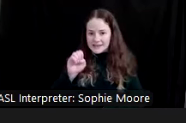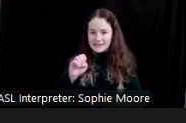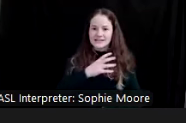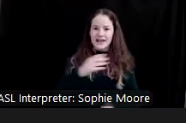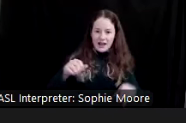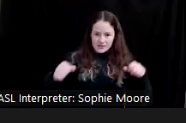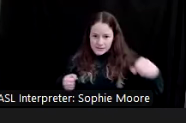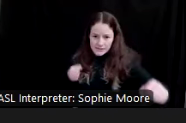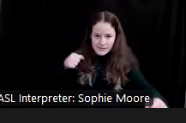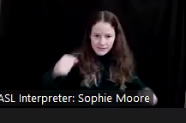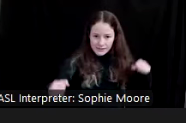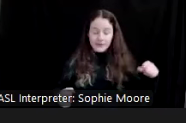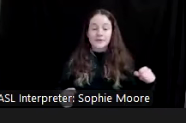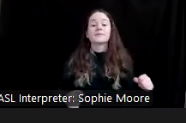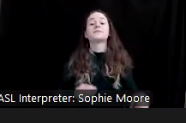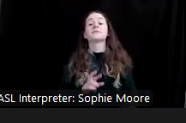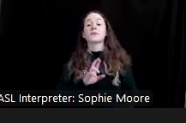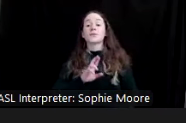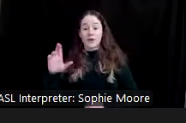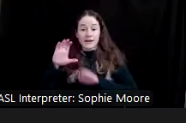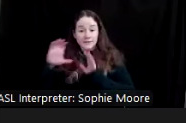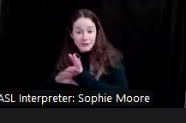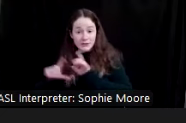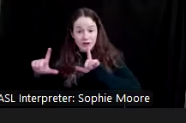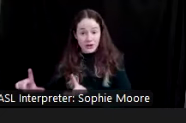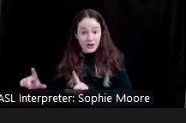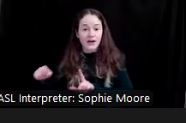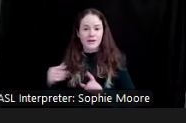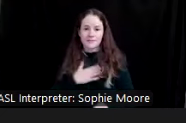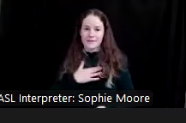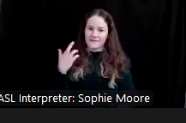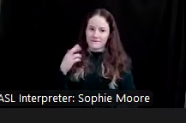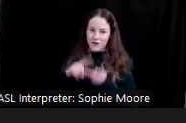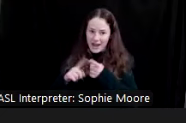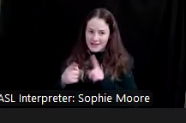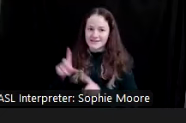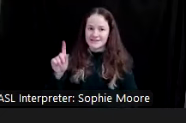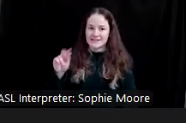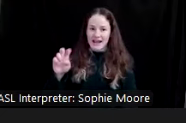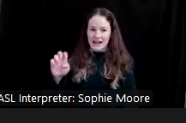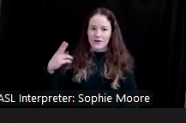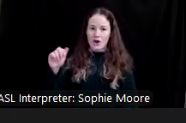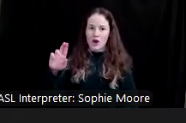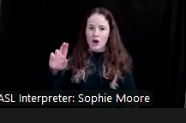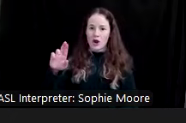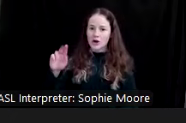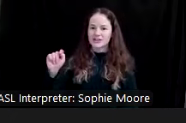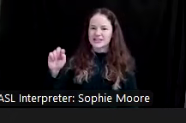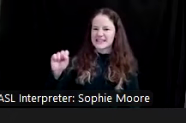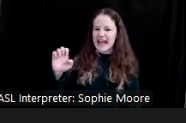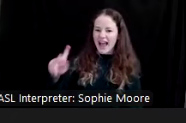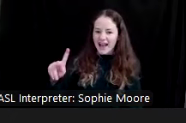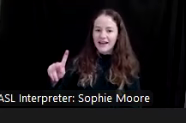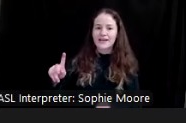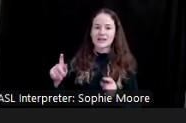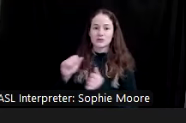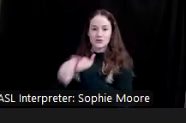here. He is in um his racing wheelchair and so um this is a hand crank. This is